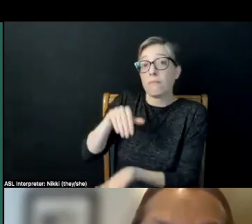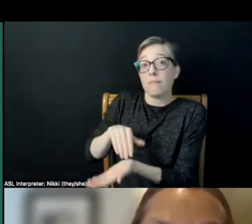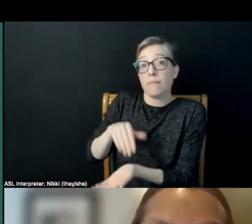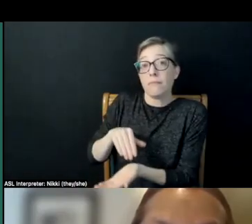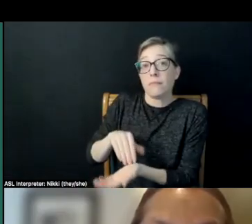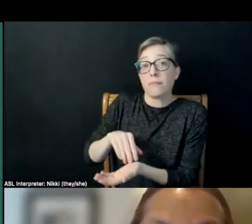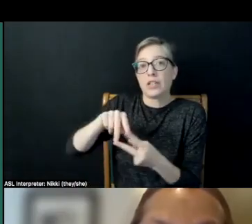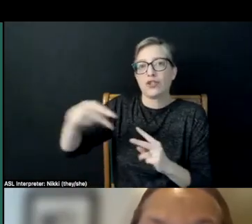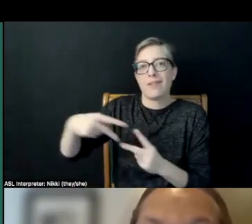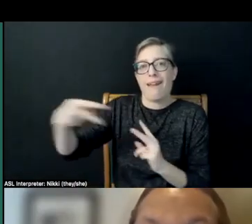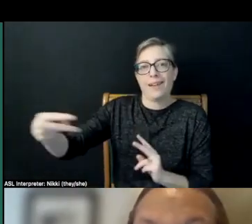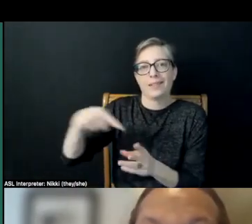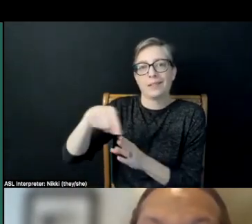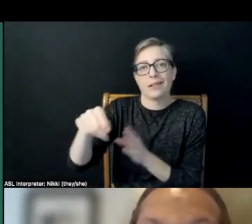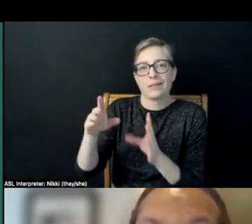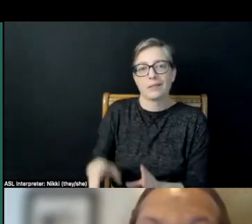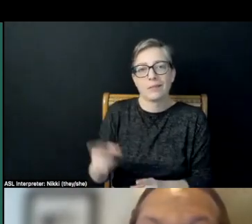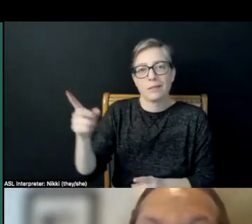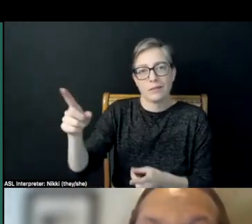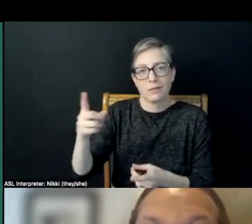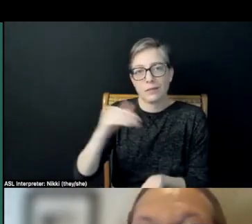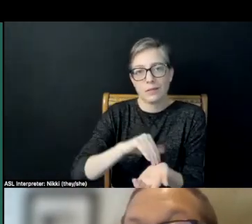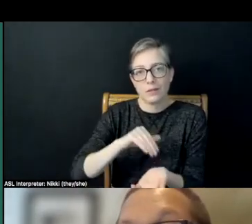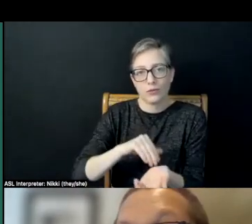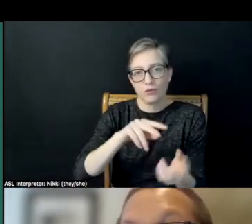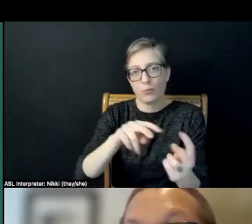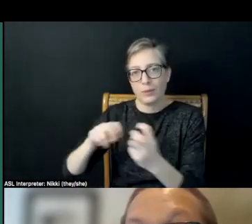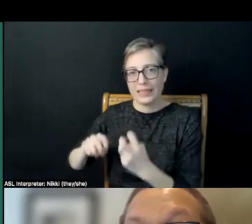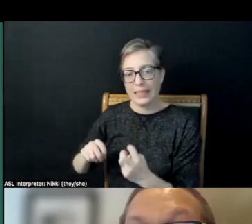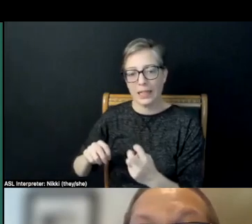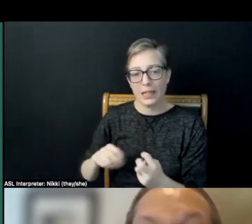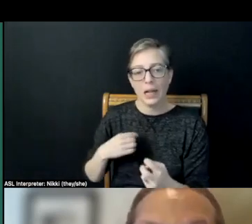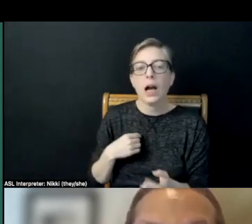I often shudder, I still think about like what would have happened if I was not prepared?